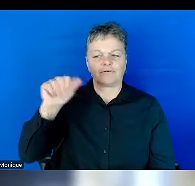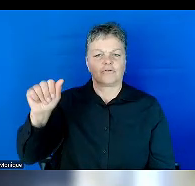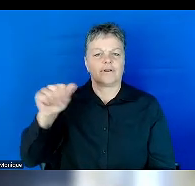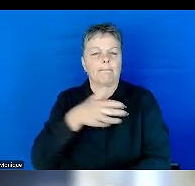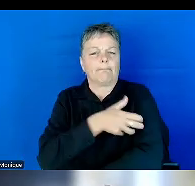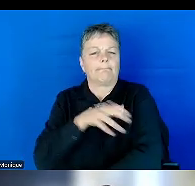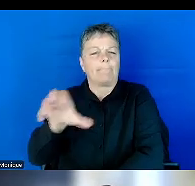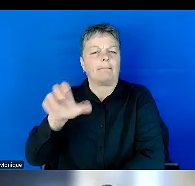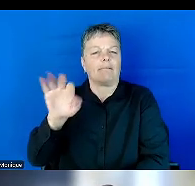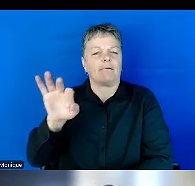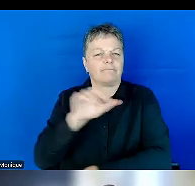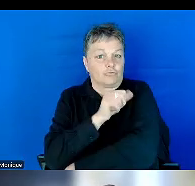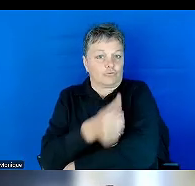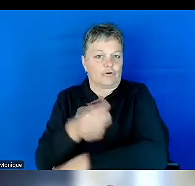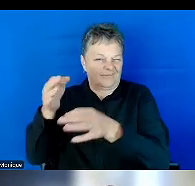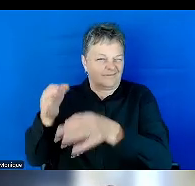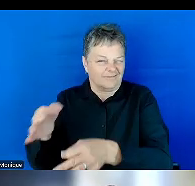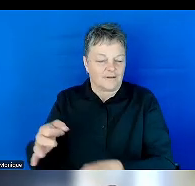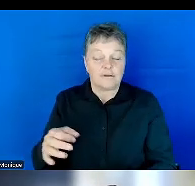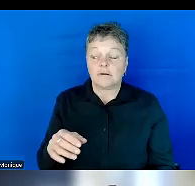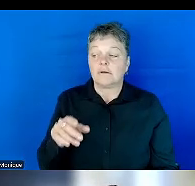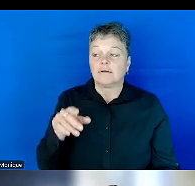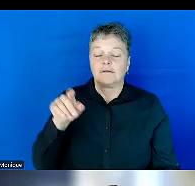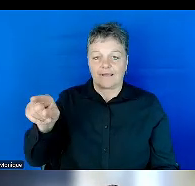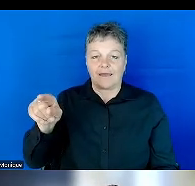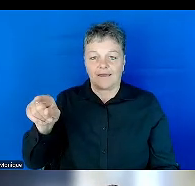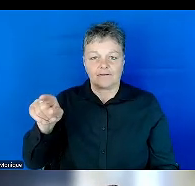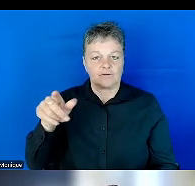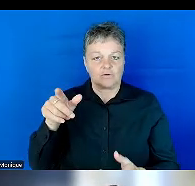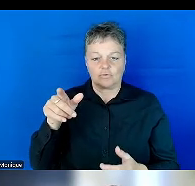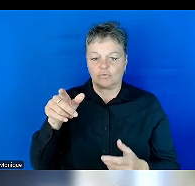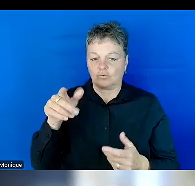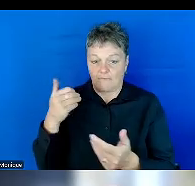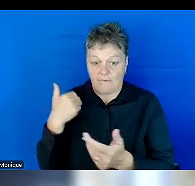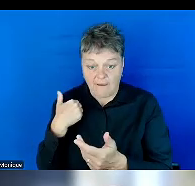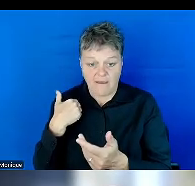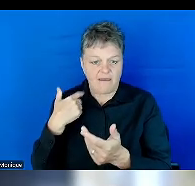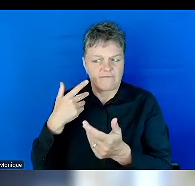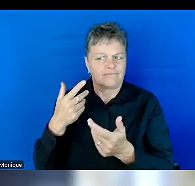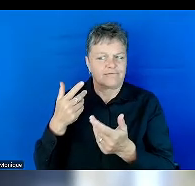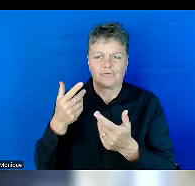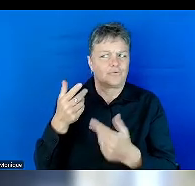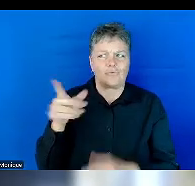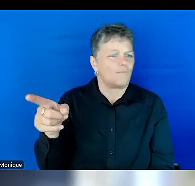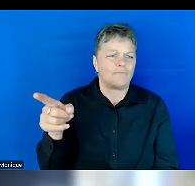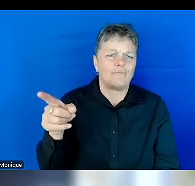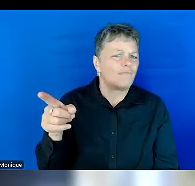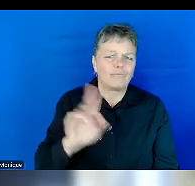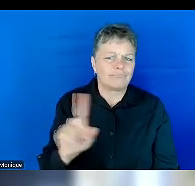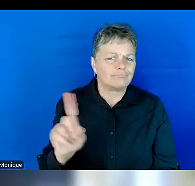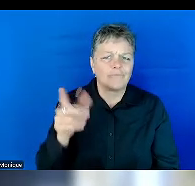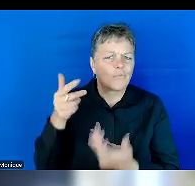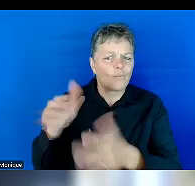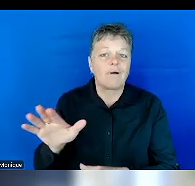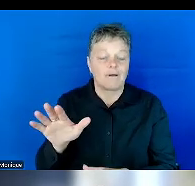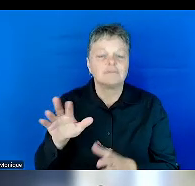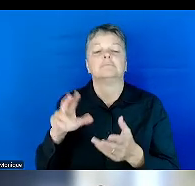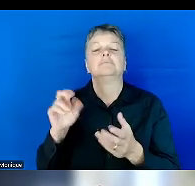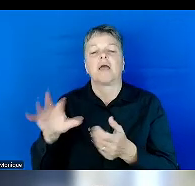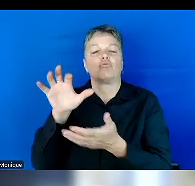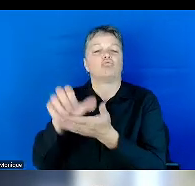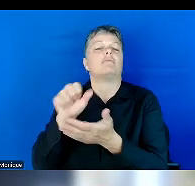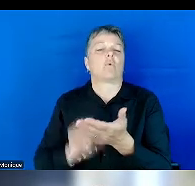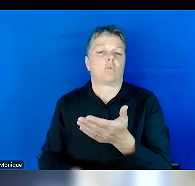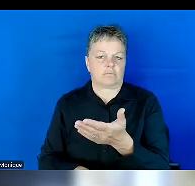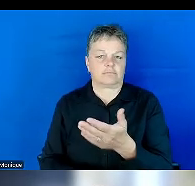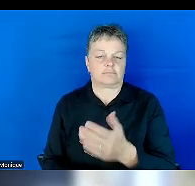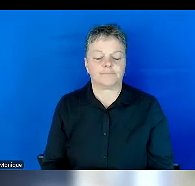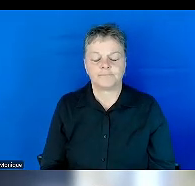it's important to very specifically note here uh that because we um we take the position of